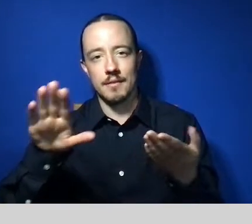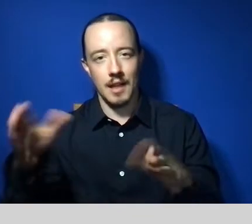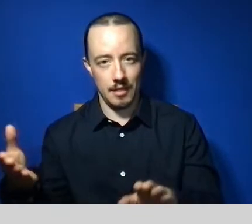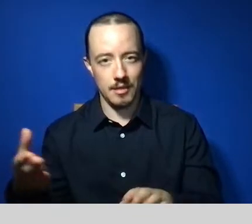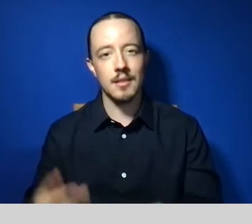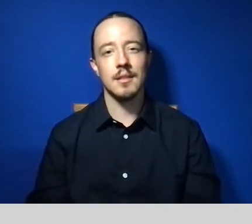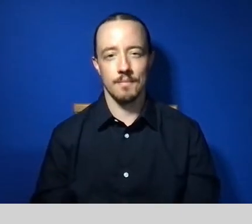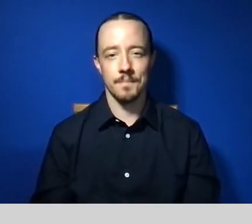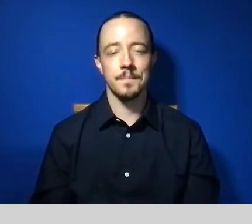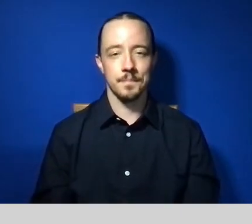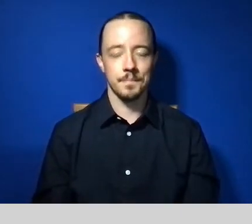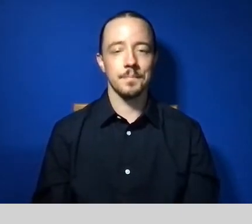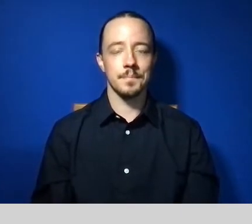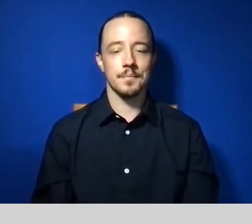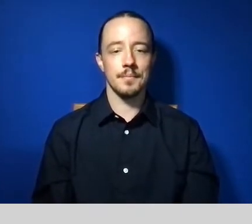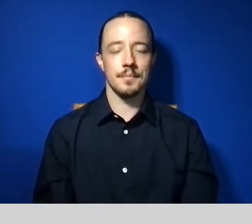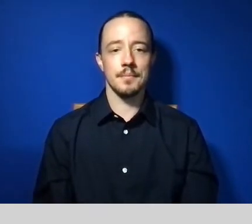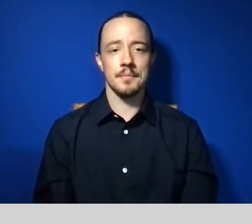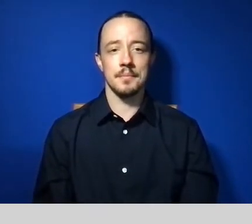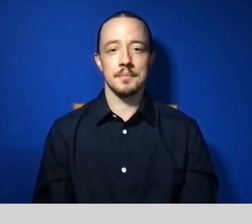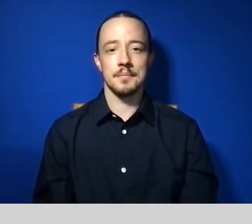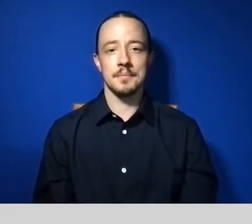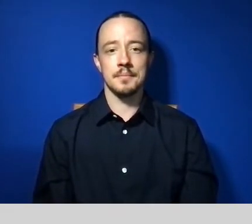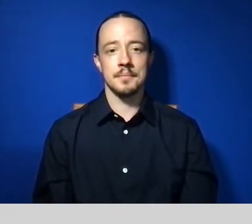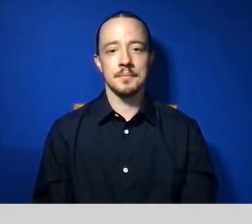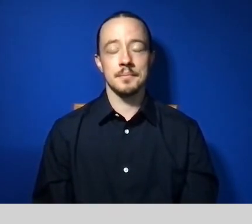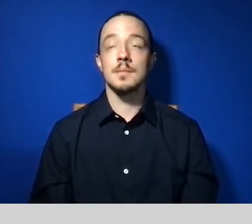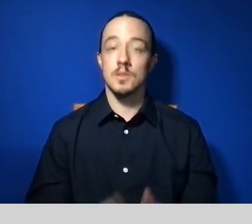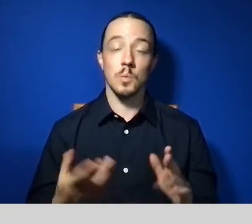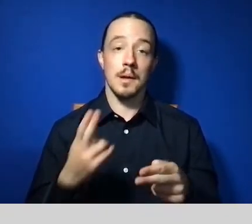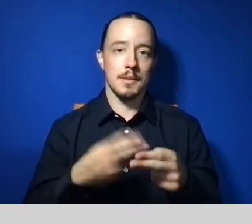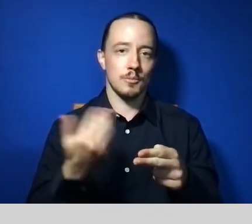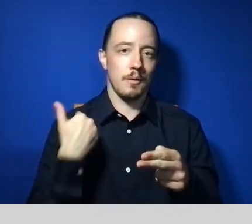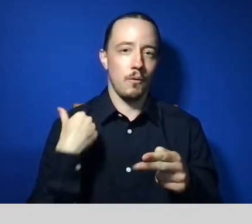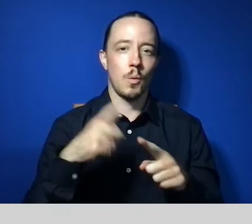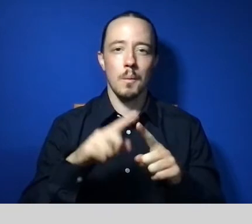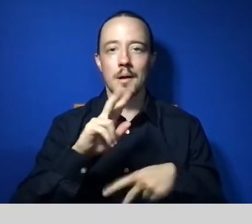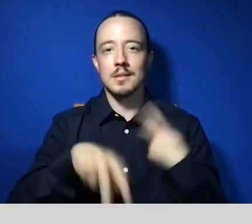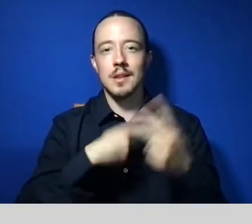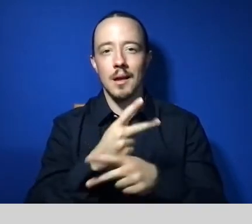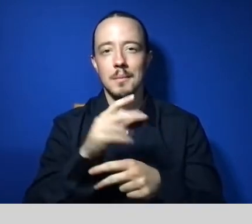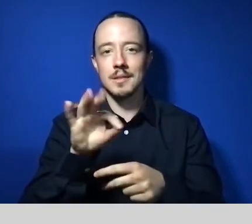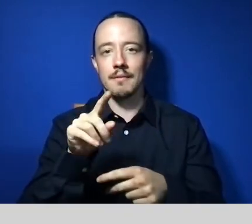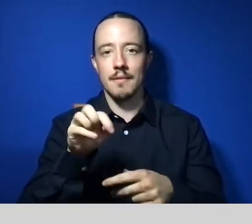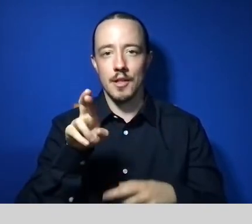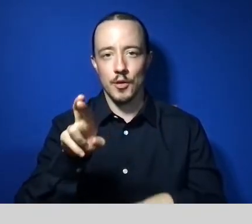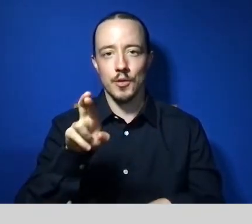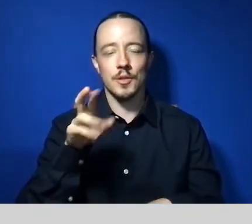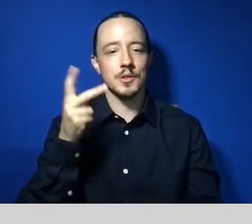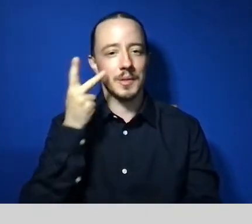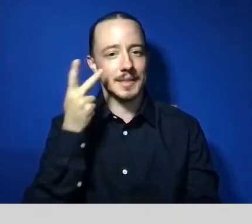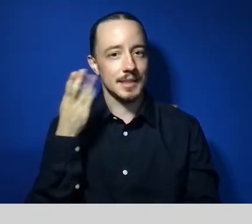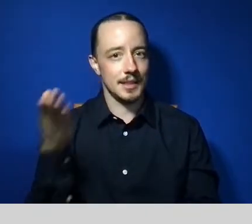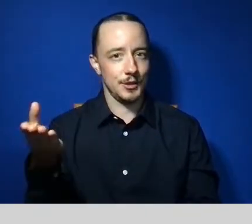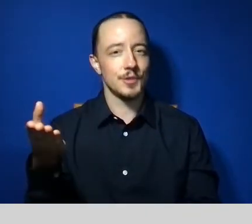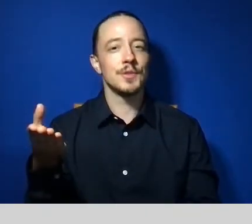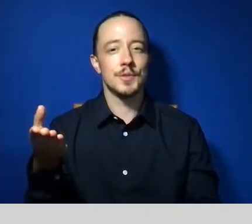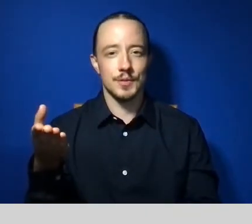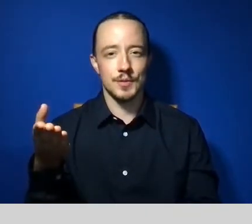Okay. And so, as I mentioned, it's output to a feather file and which is right over here,